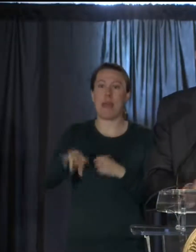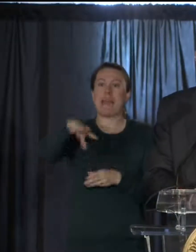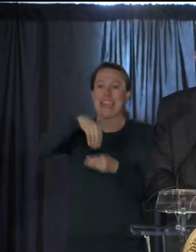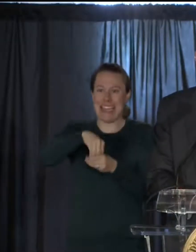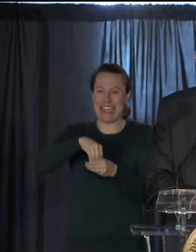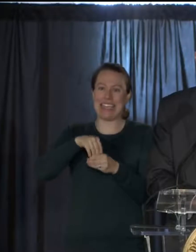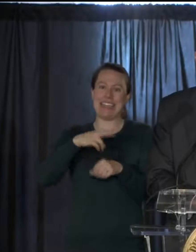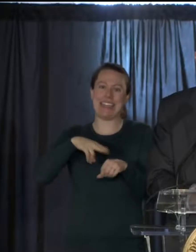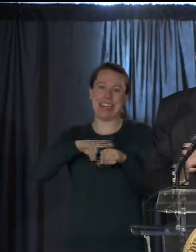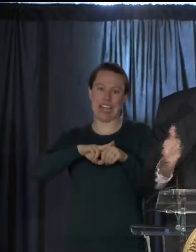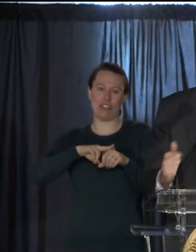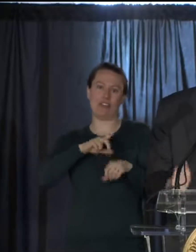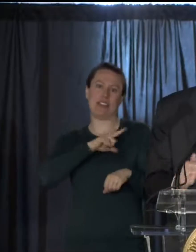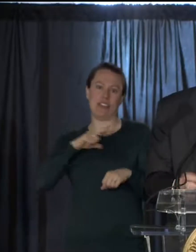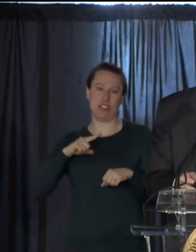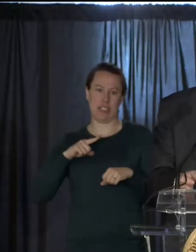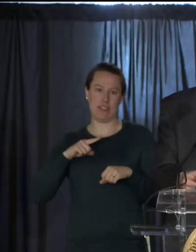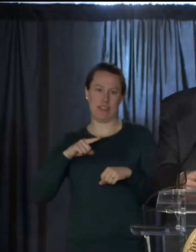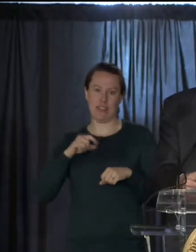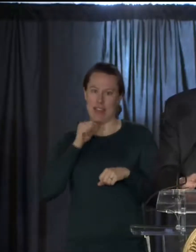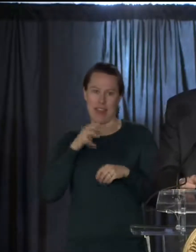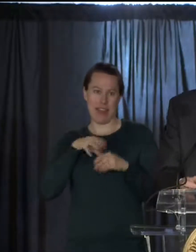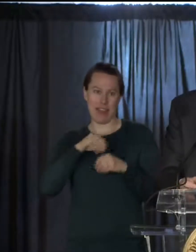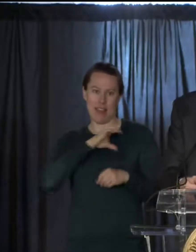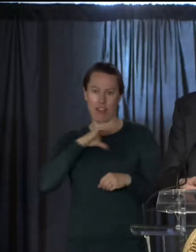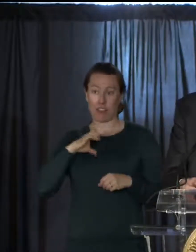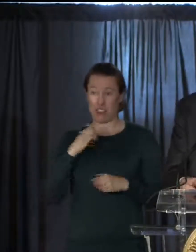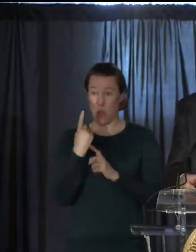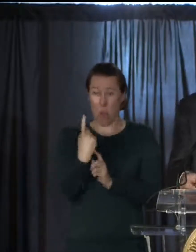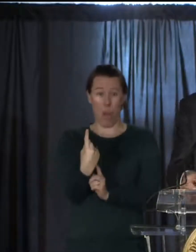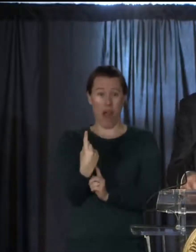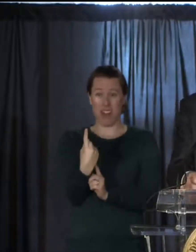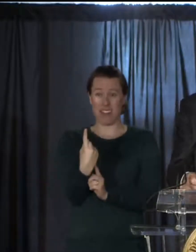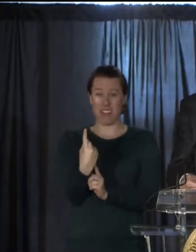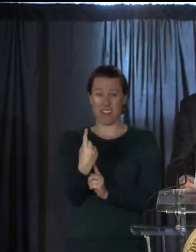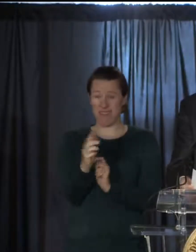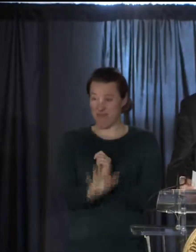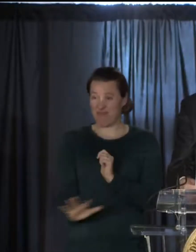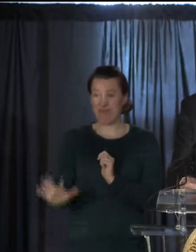NATIONAL LEGISLATURE. THE ONLY ONE. AND THE ONLY WAY WE ARE GOING TO SOLVE THIS WHERE WE HAVE FULL